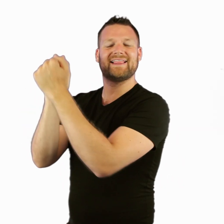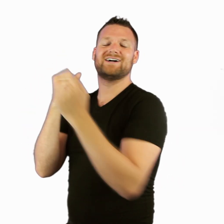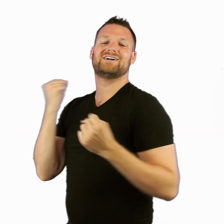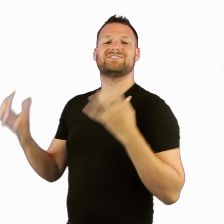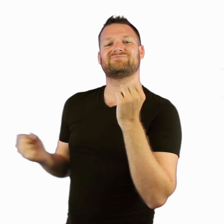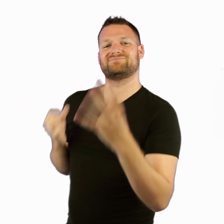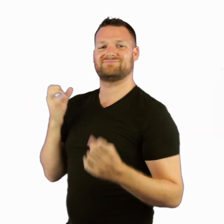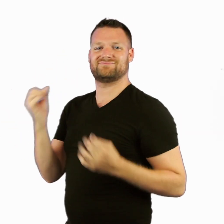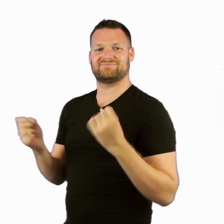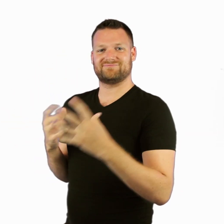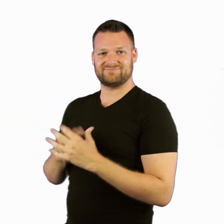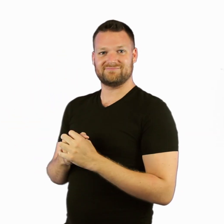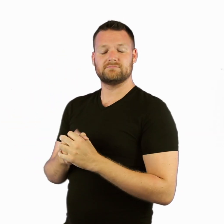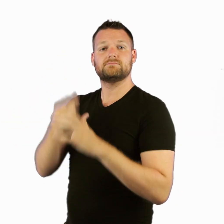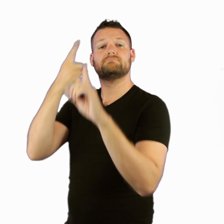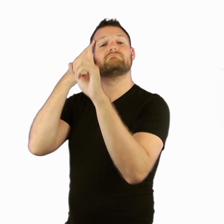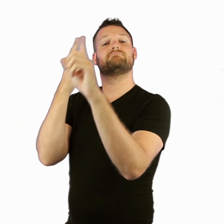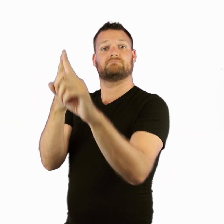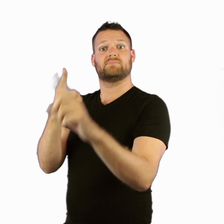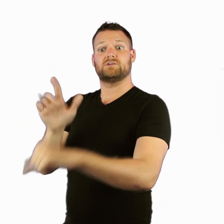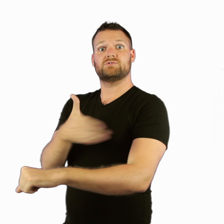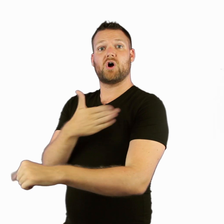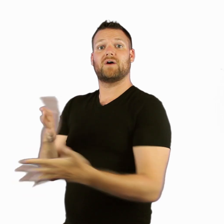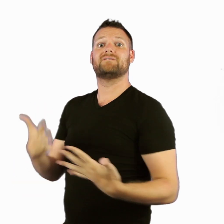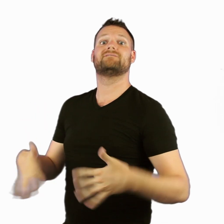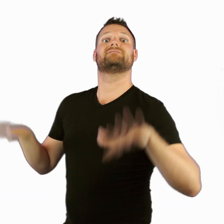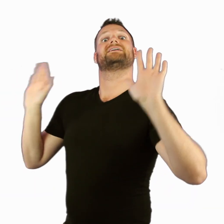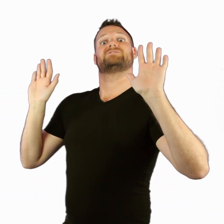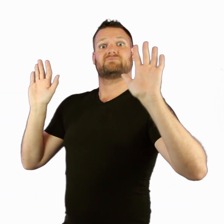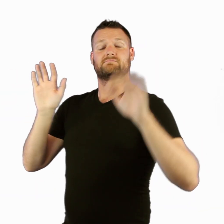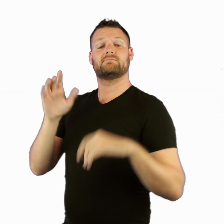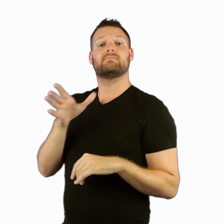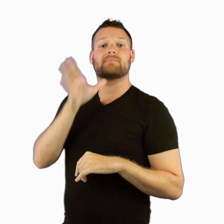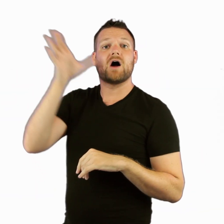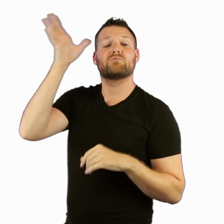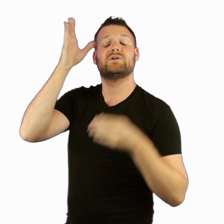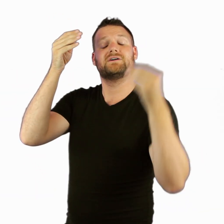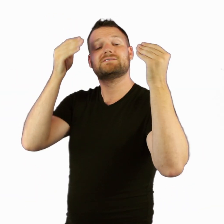The goal of Handsland is that after using our tool, parents, teachers,